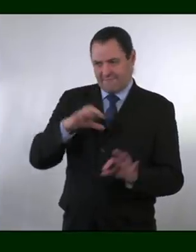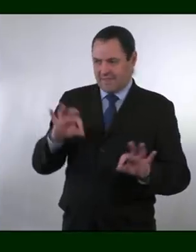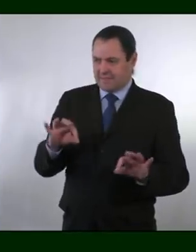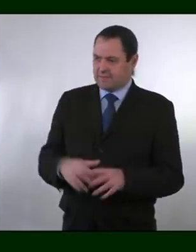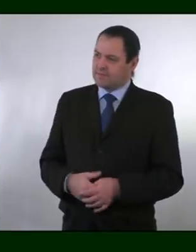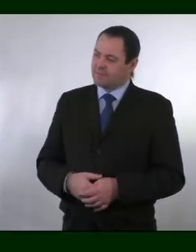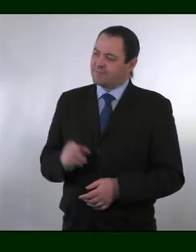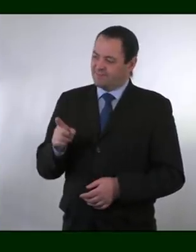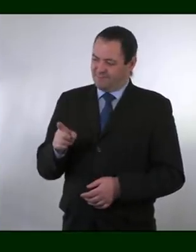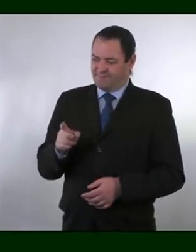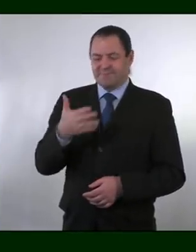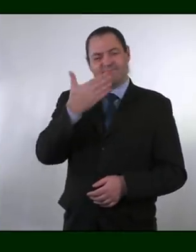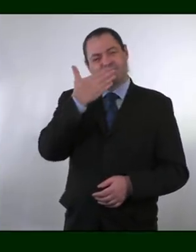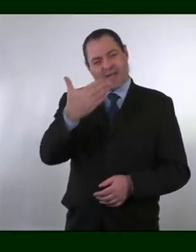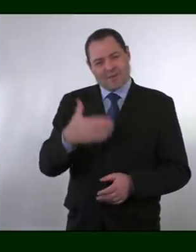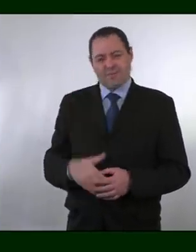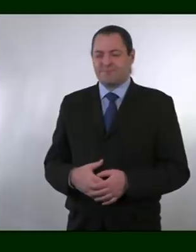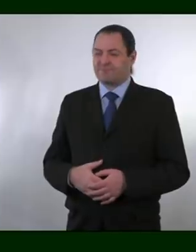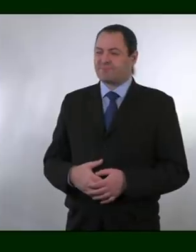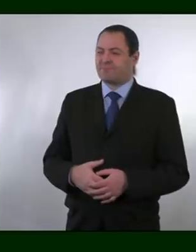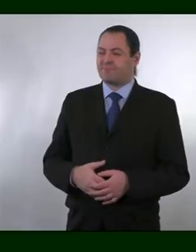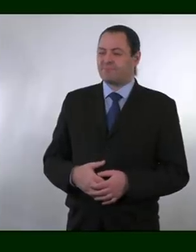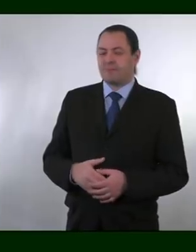Hamilton West) (Ind) [V] My constituent applied for the EU